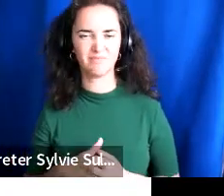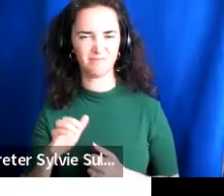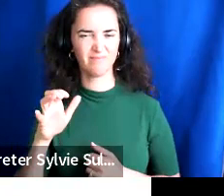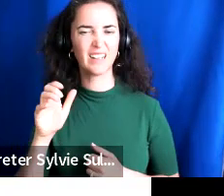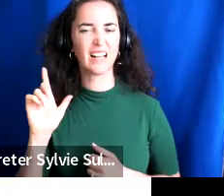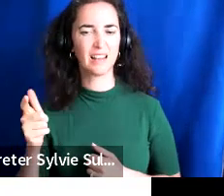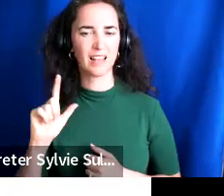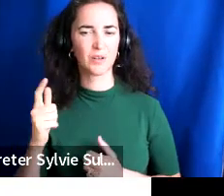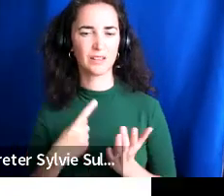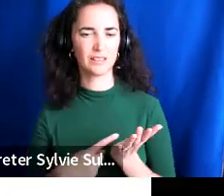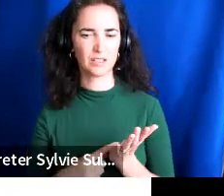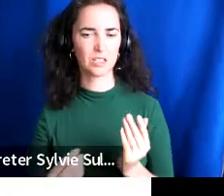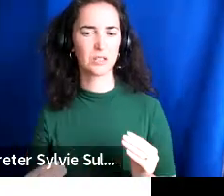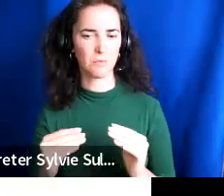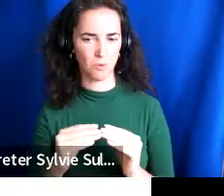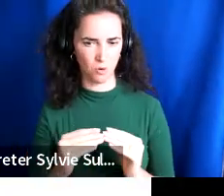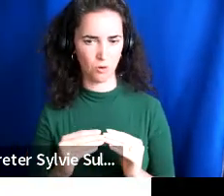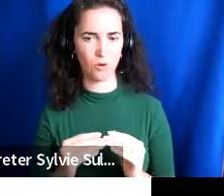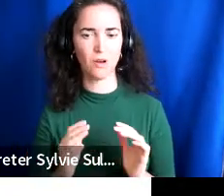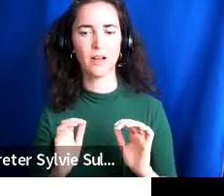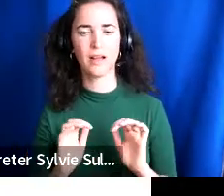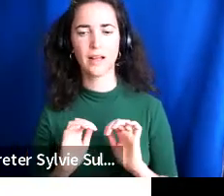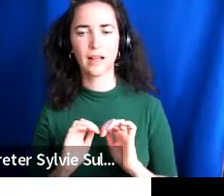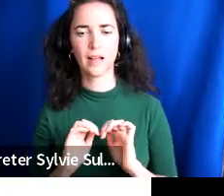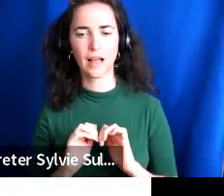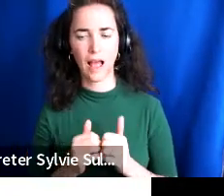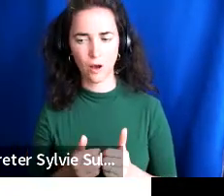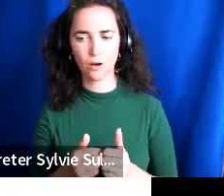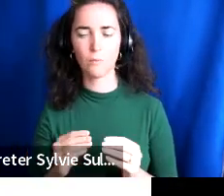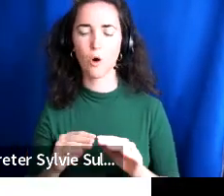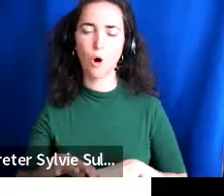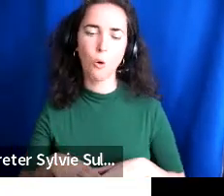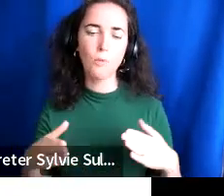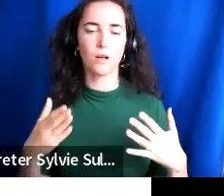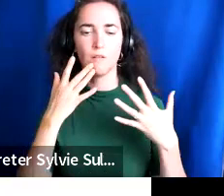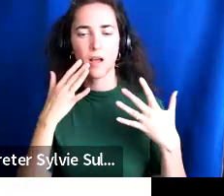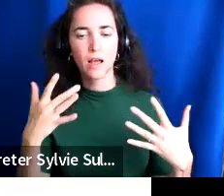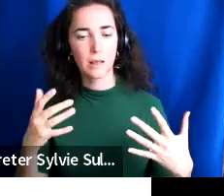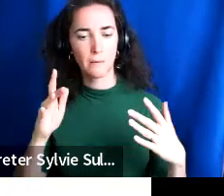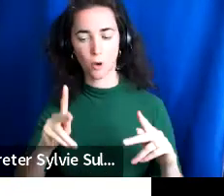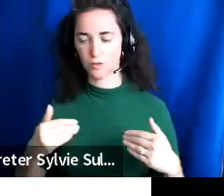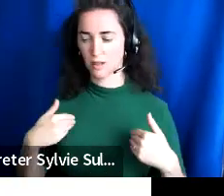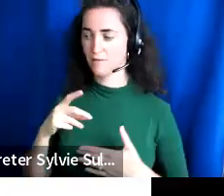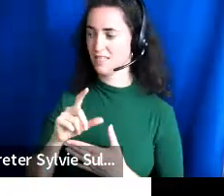To make this more, send me for a person with a disability, so that they see them.